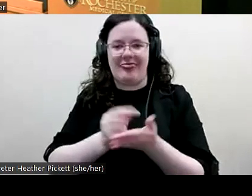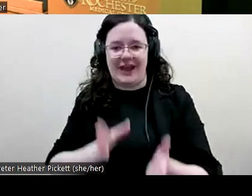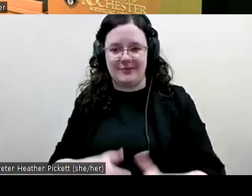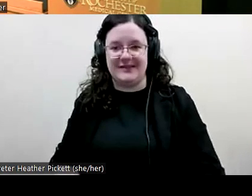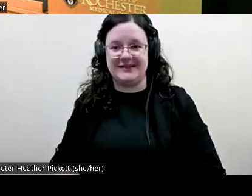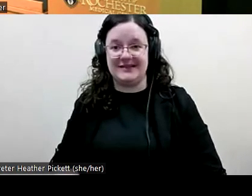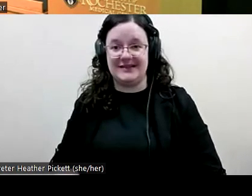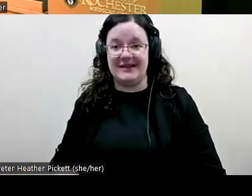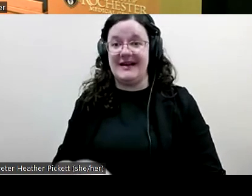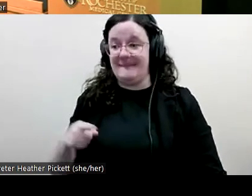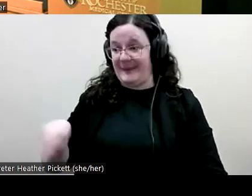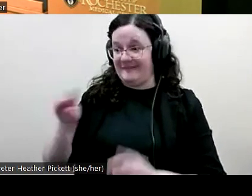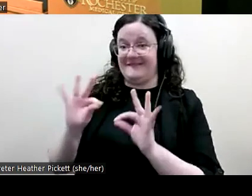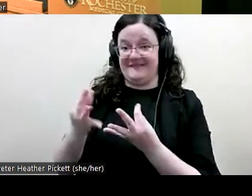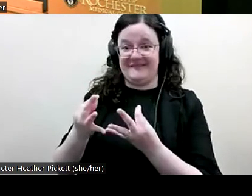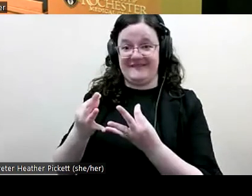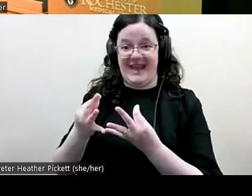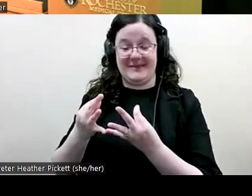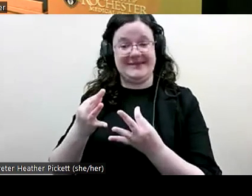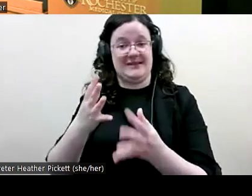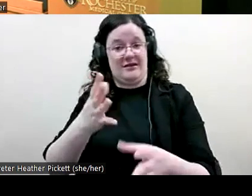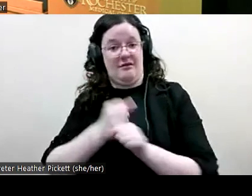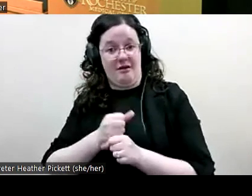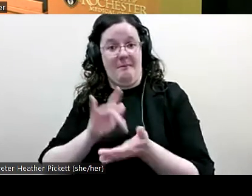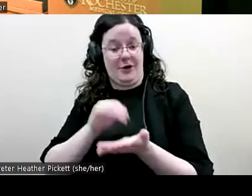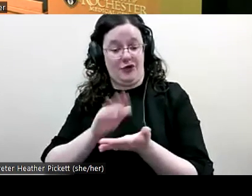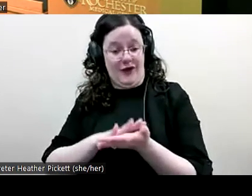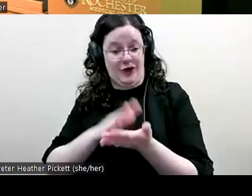medical records in their hand because it's not what they want does that answer your question